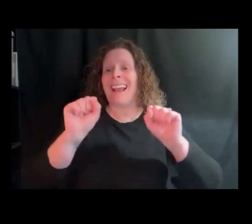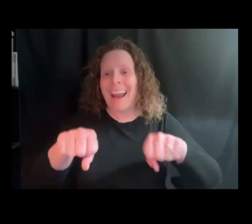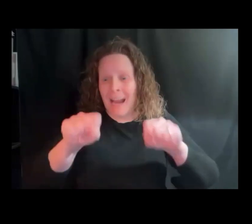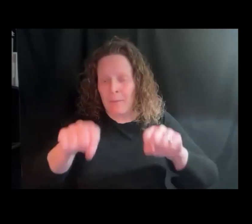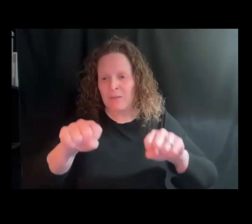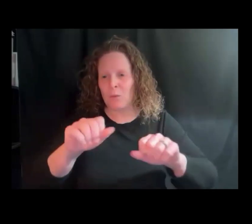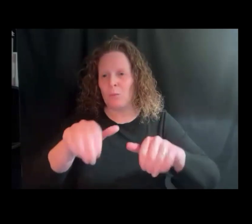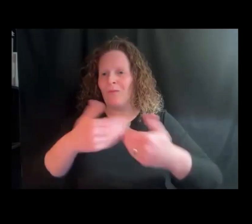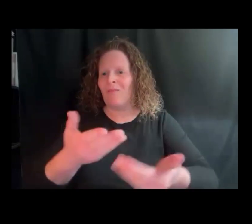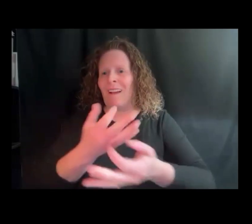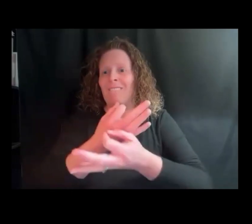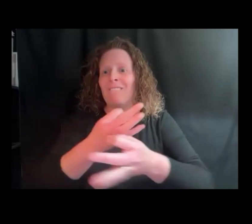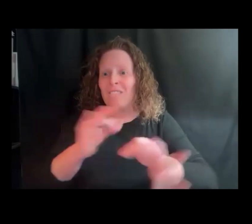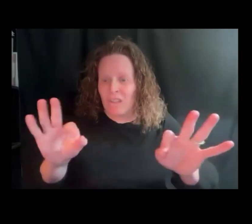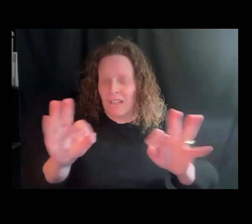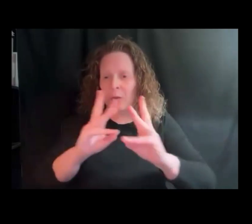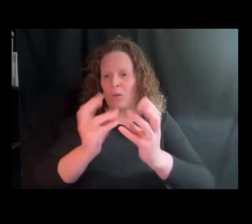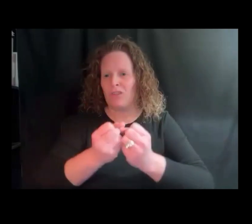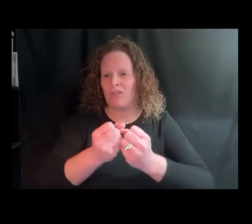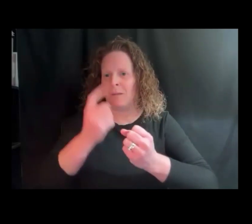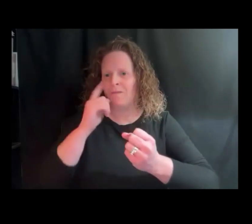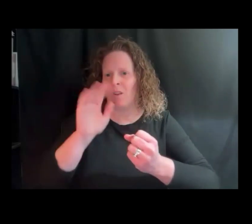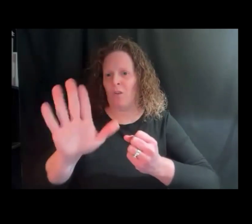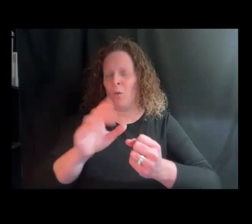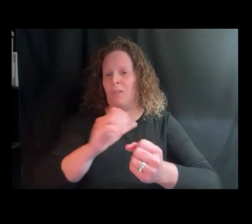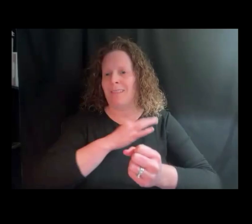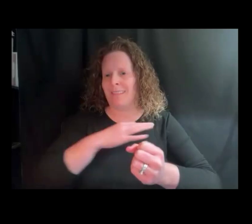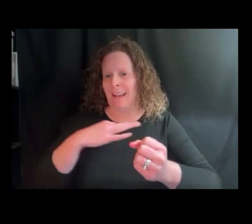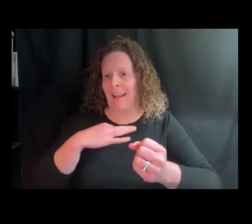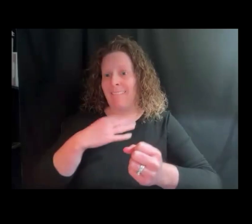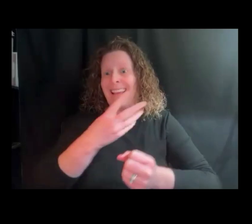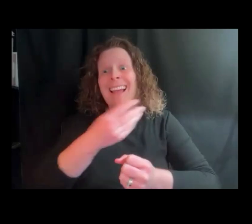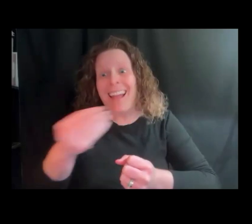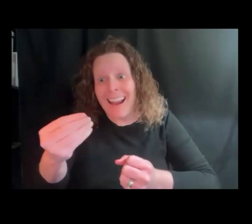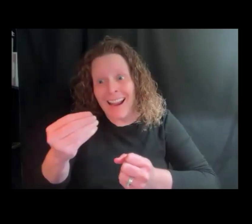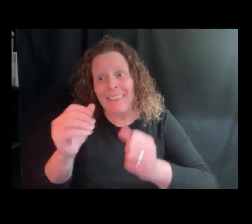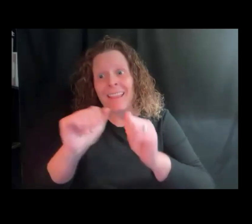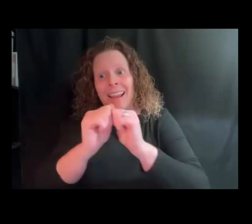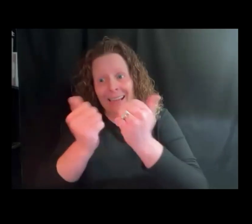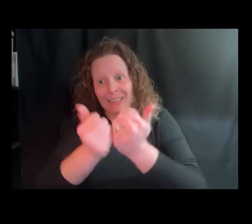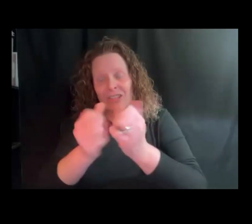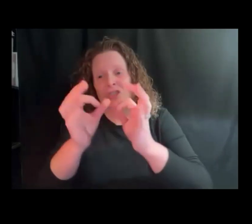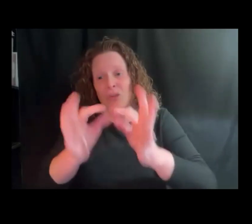My project can provide free workshops for your staff